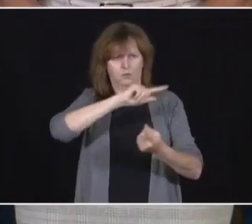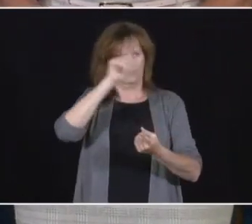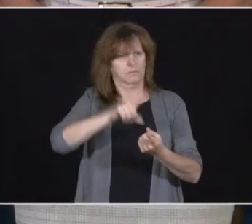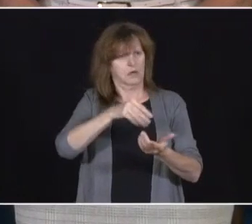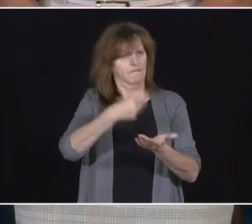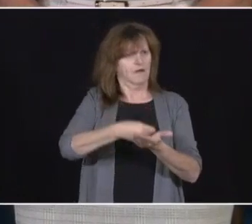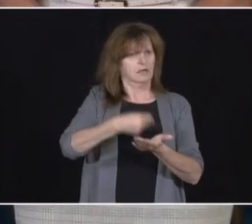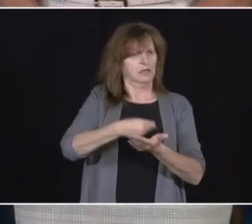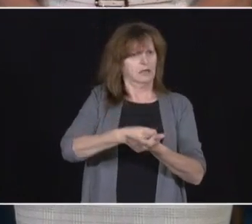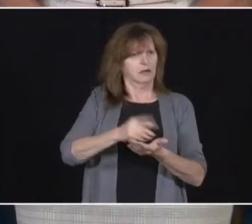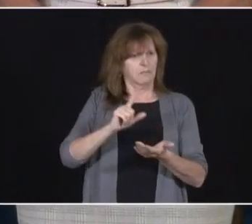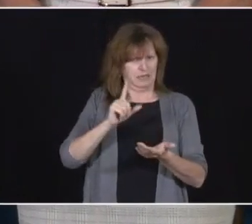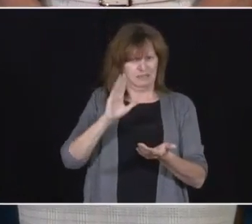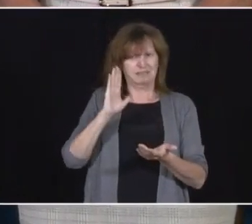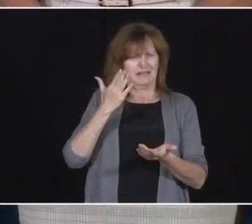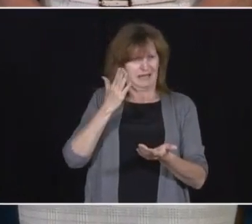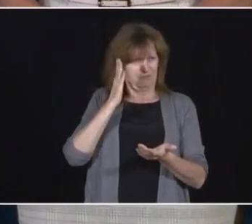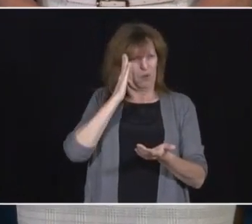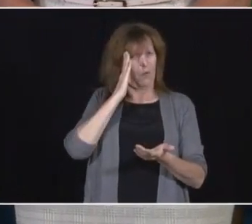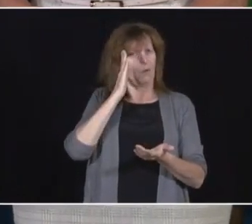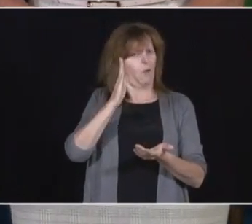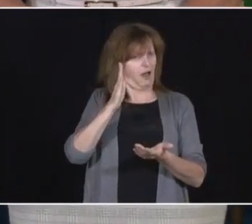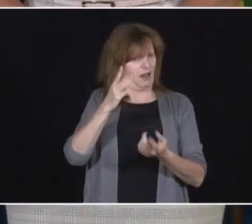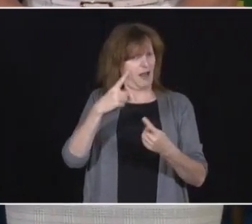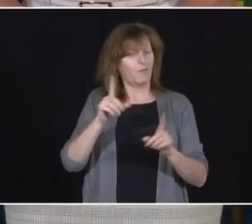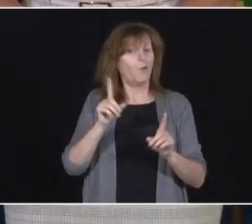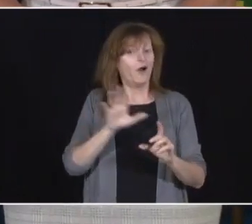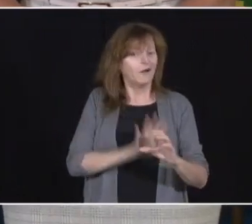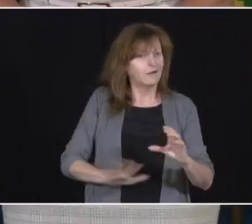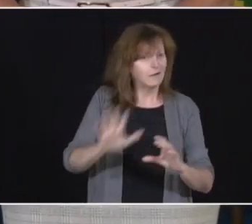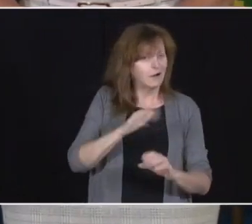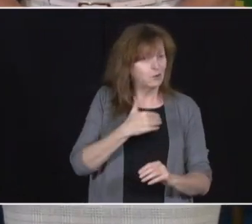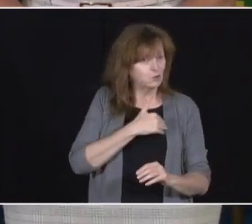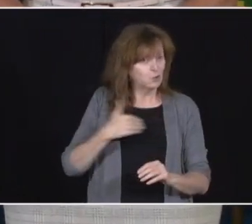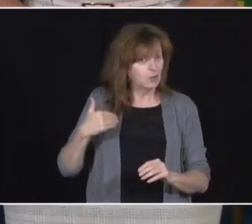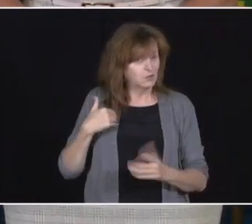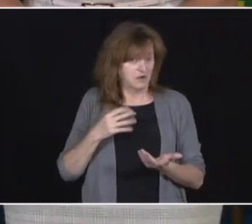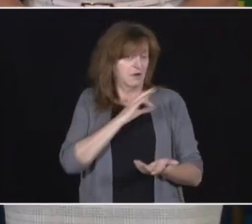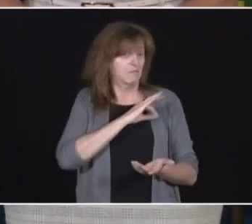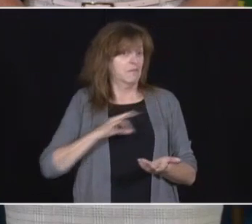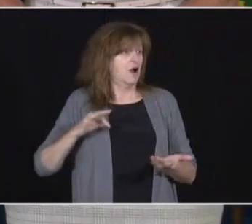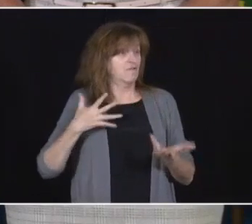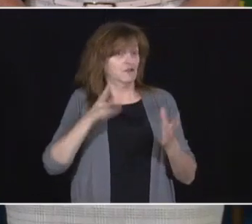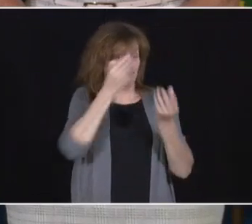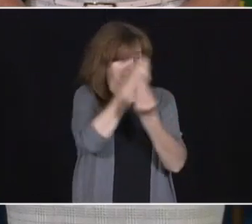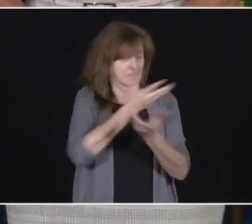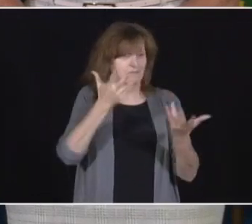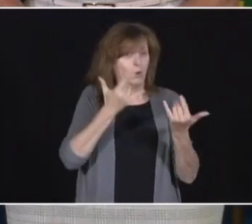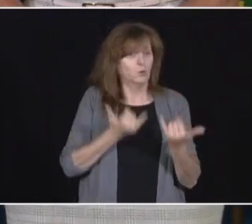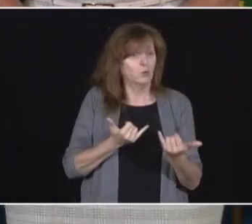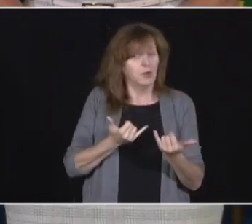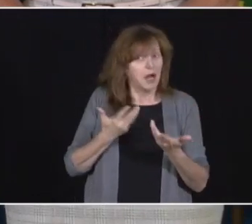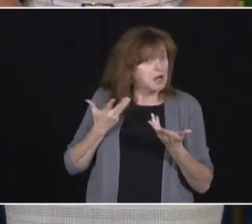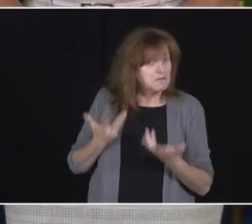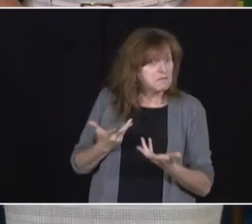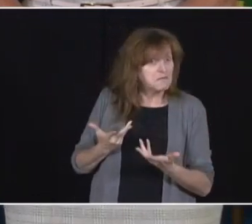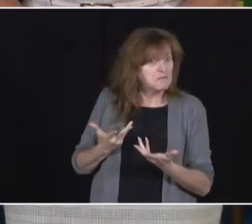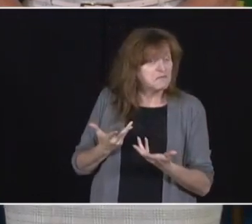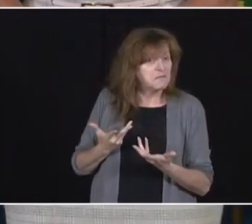you don't support fun aspect defunding the police. But it is always inevitable now that this is what is going to happen in Toronto after